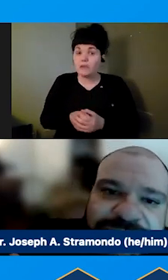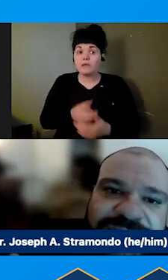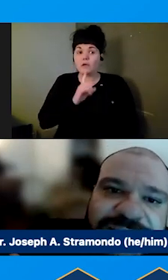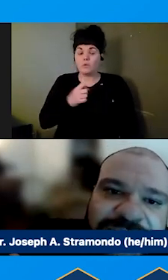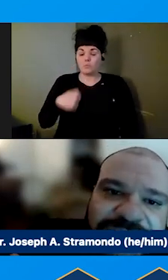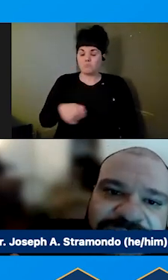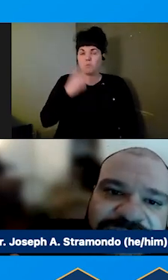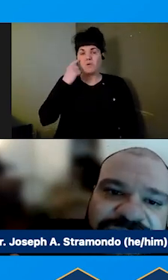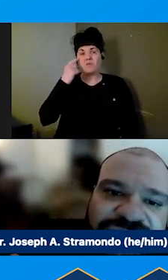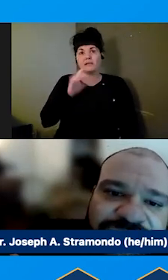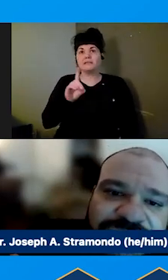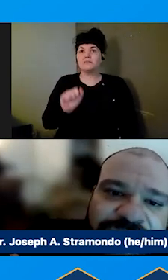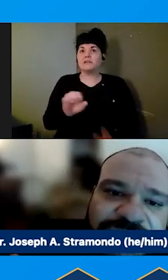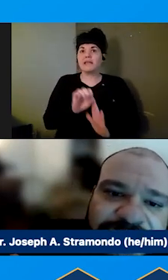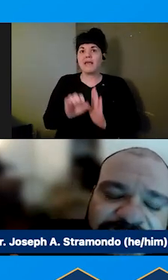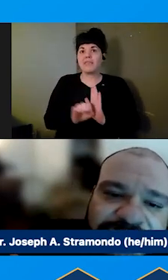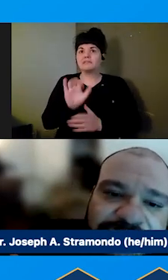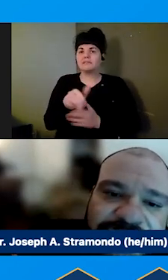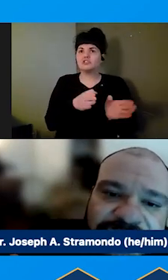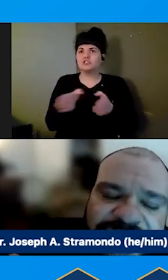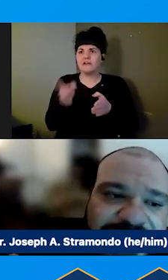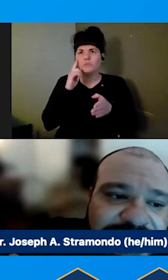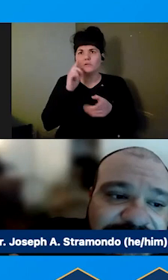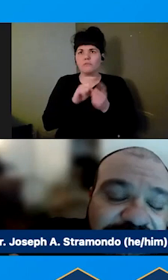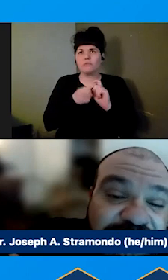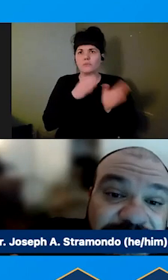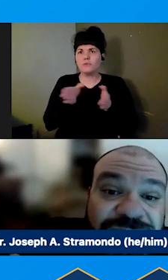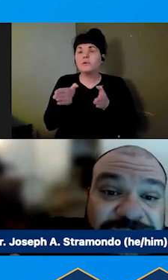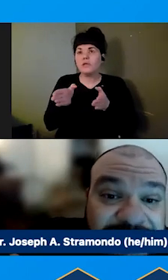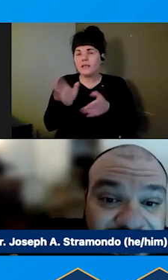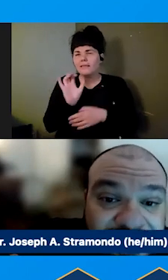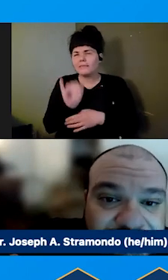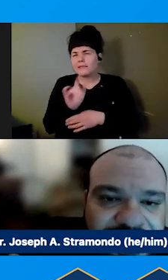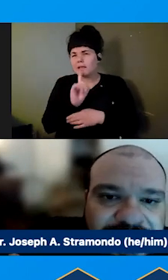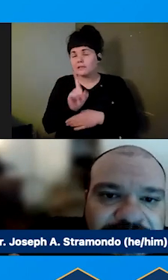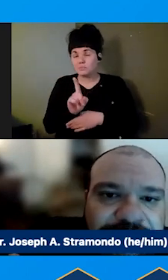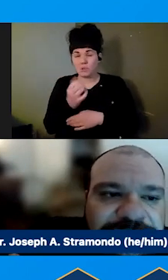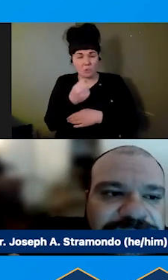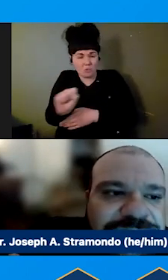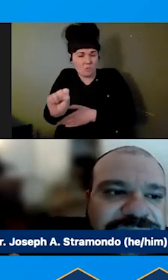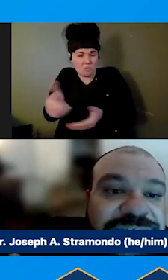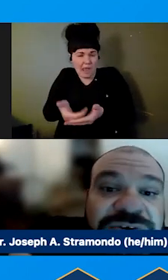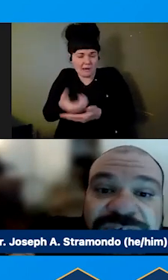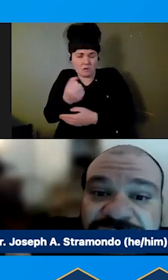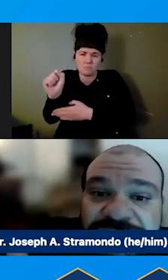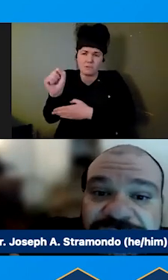think about disability ethics and this shift in perspective as pretty radical. The